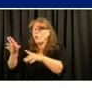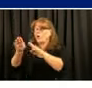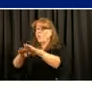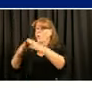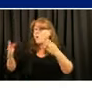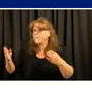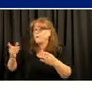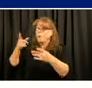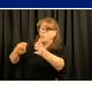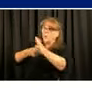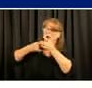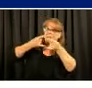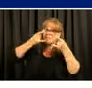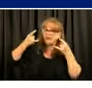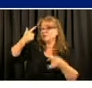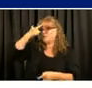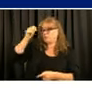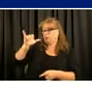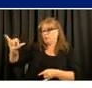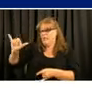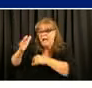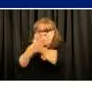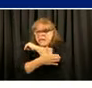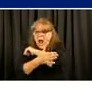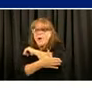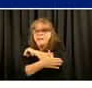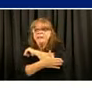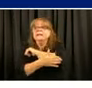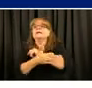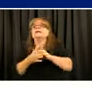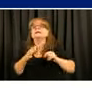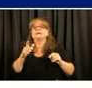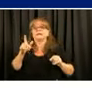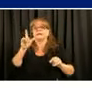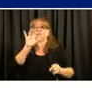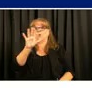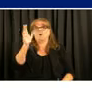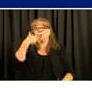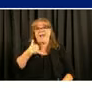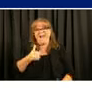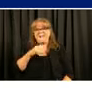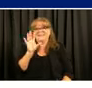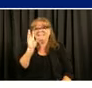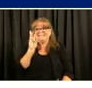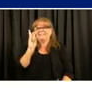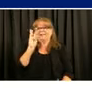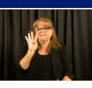uh complete authority uh it's it's never a good model for that to be uh centralized